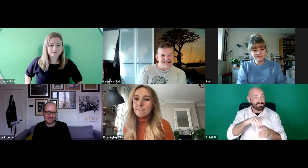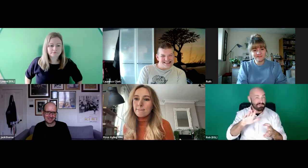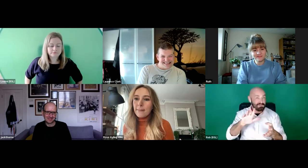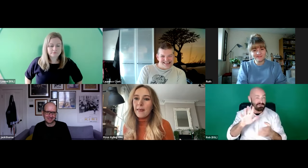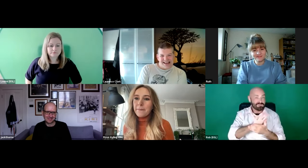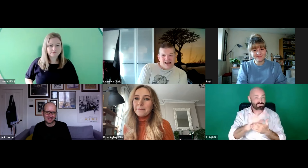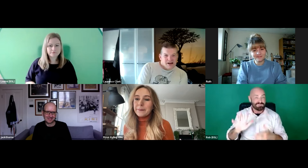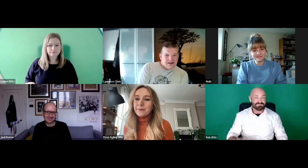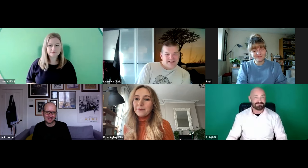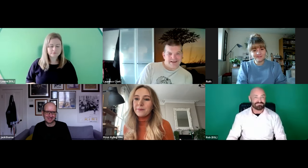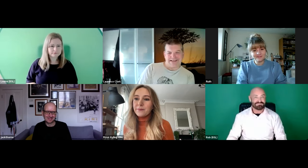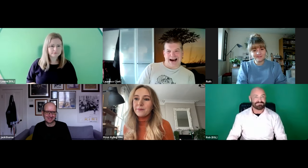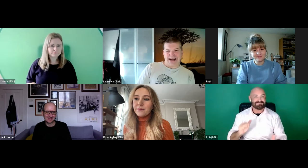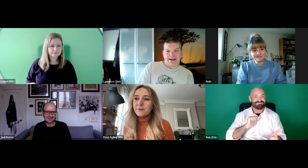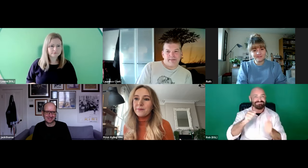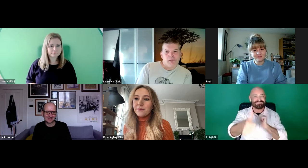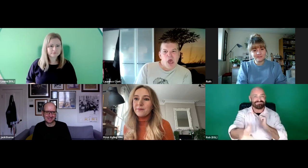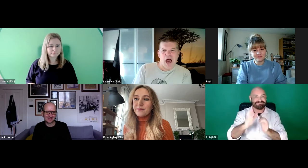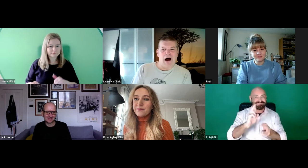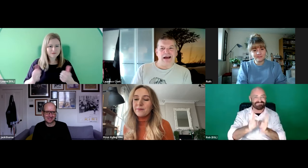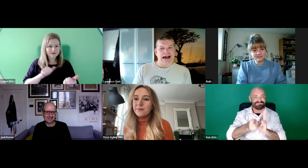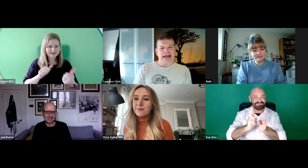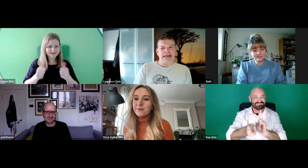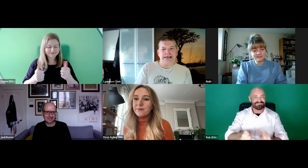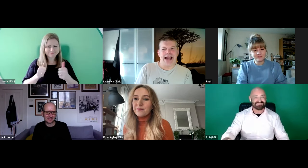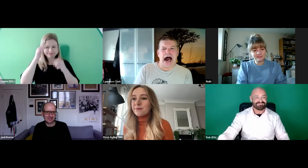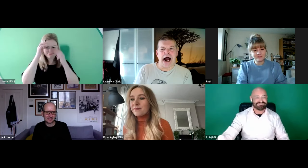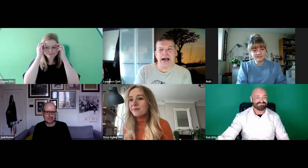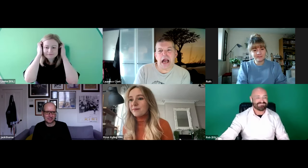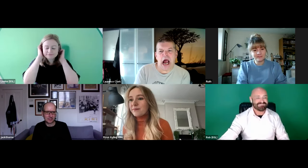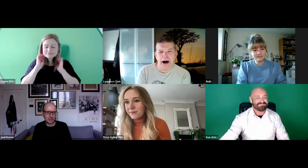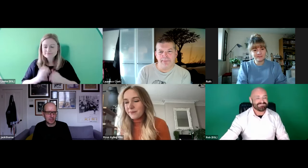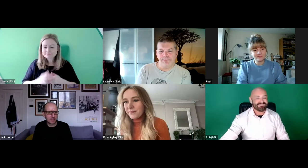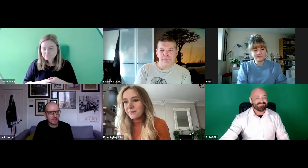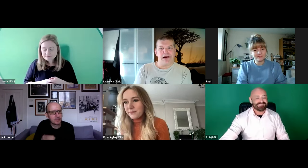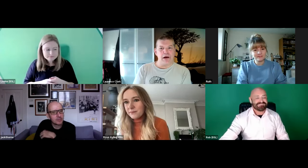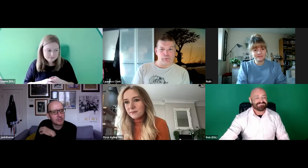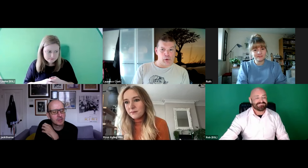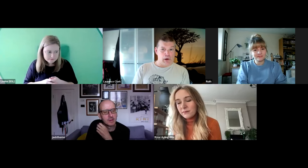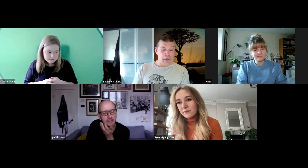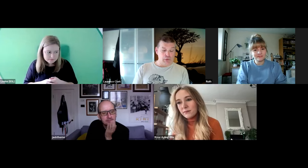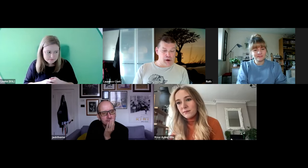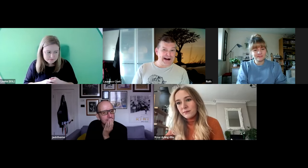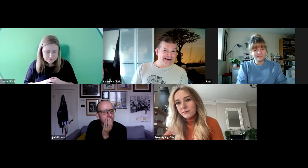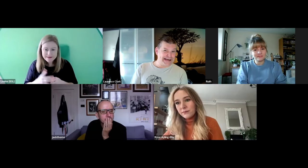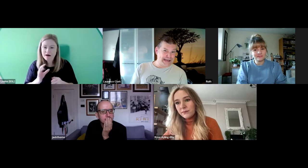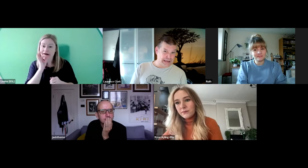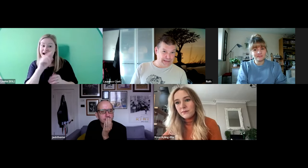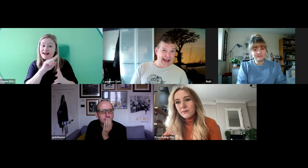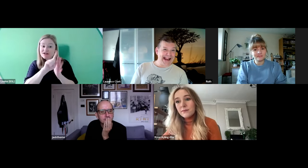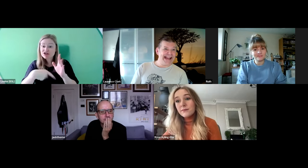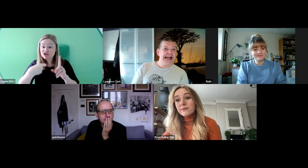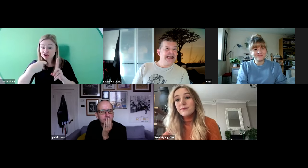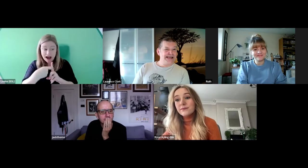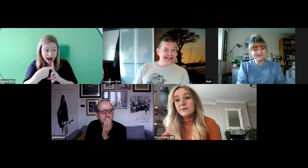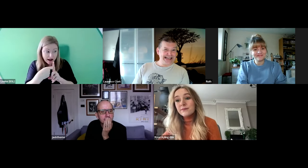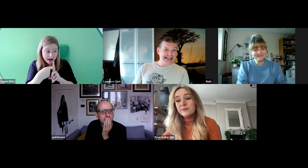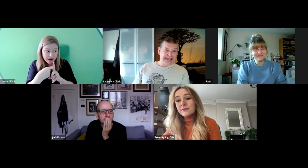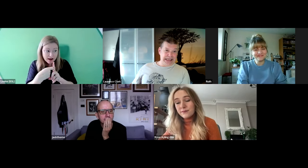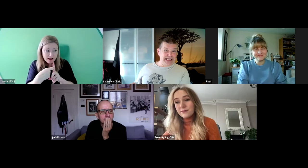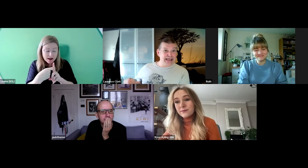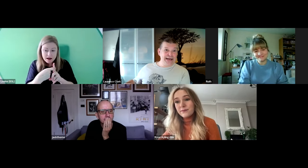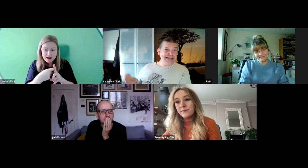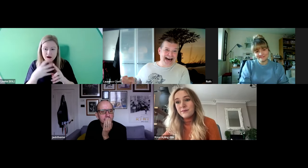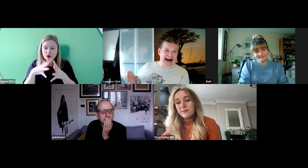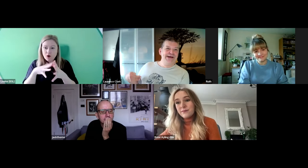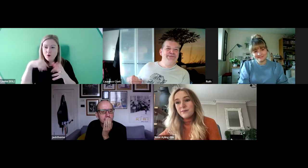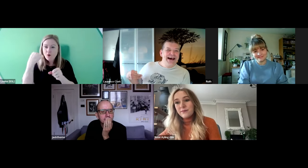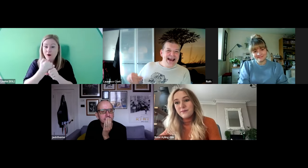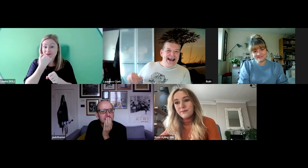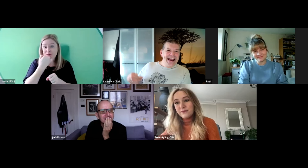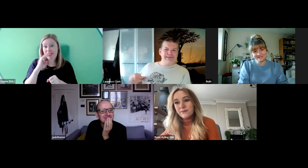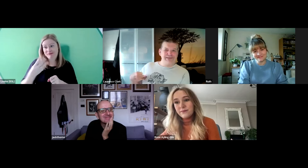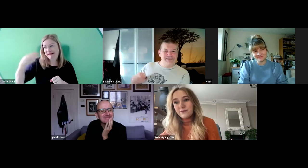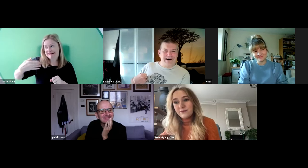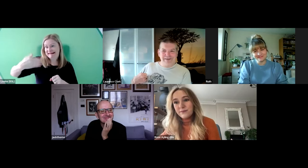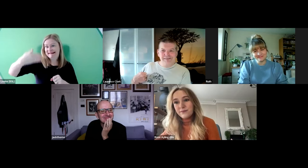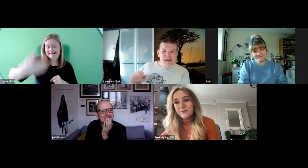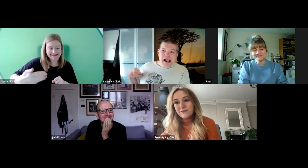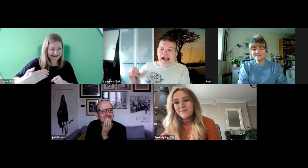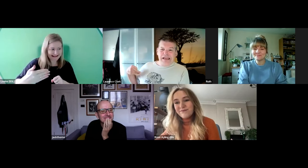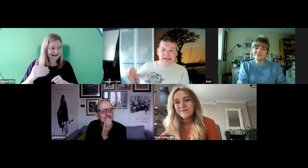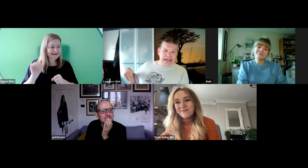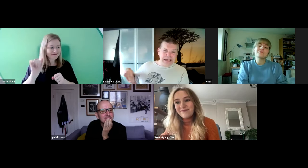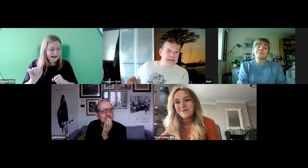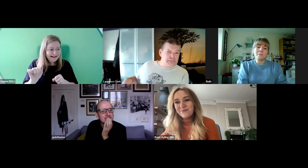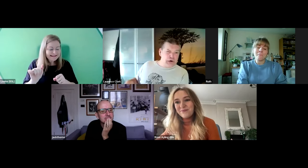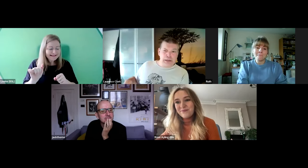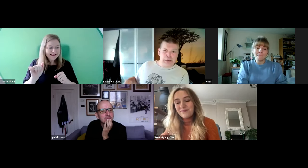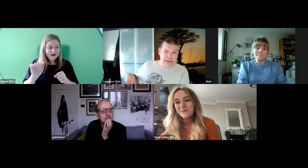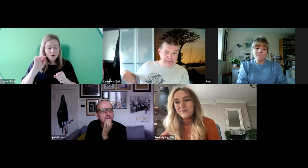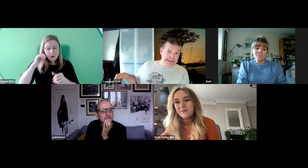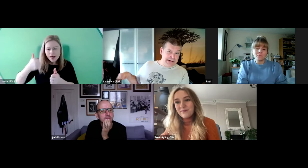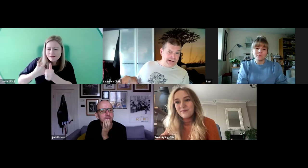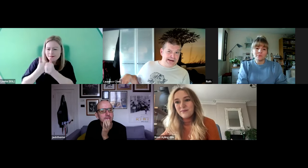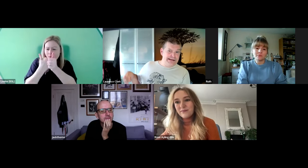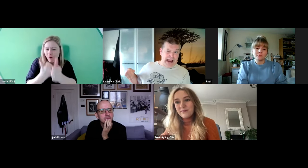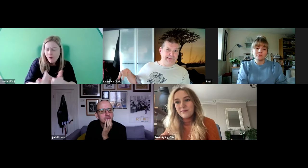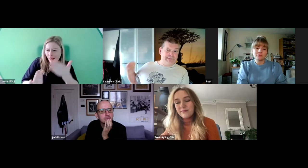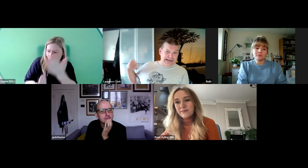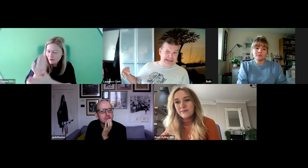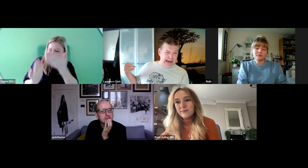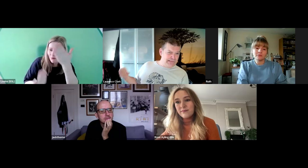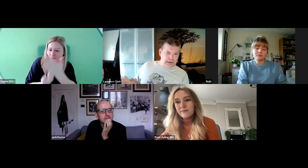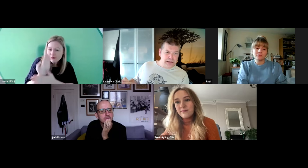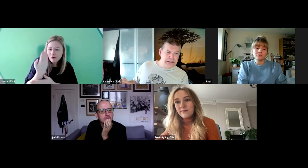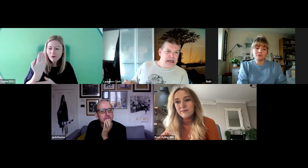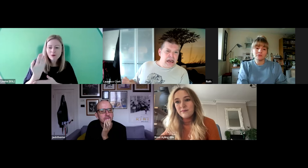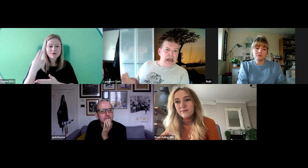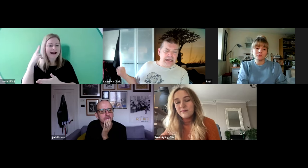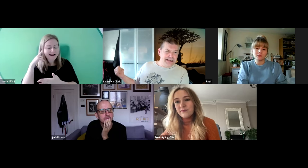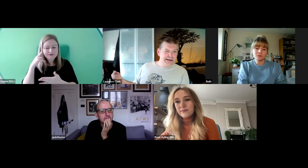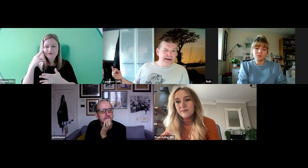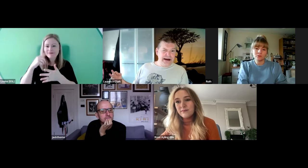WAGs 3 is going to support up and coming deaf, disabled and neurodivergent writers to develop